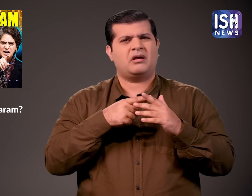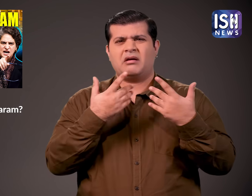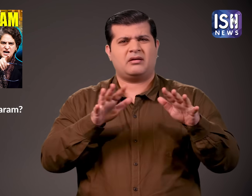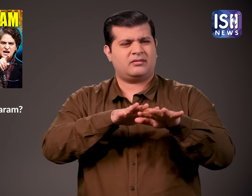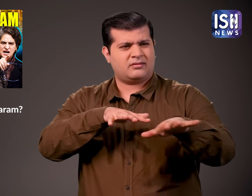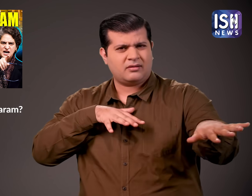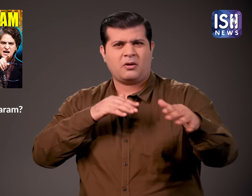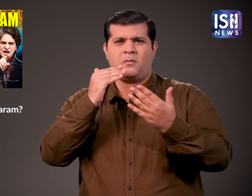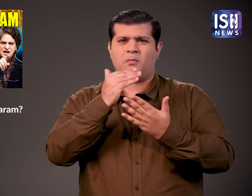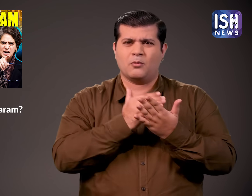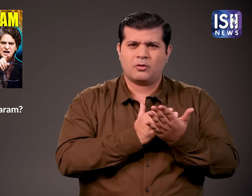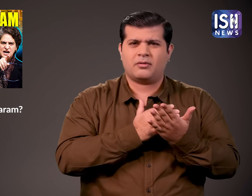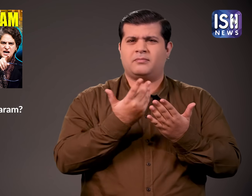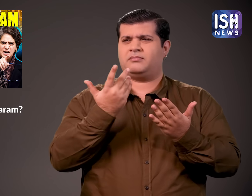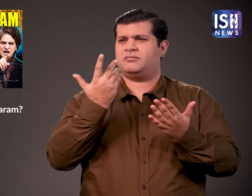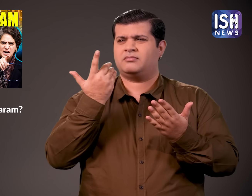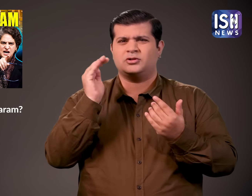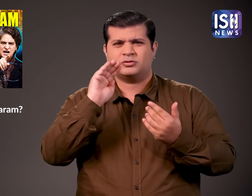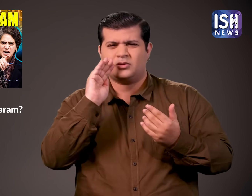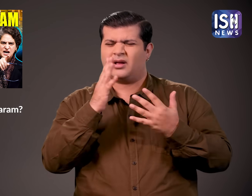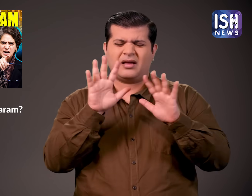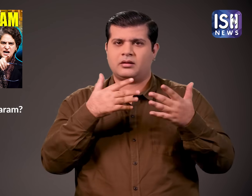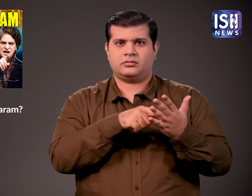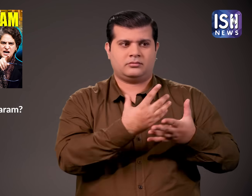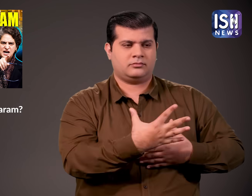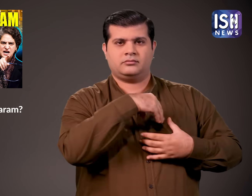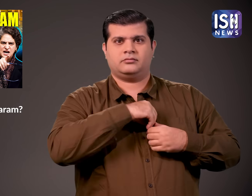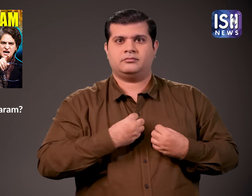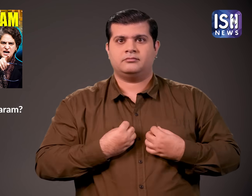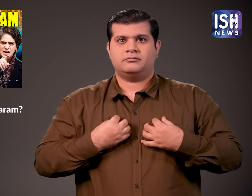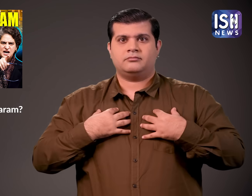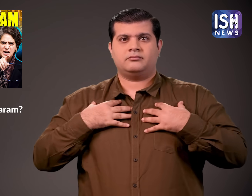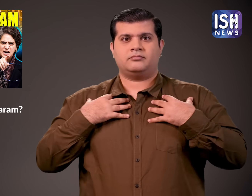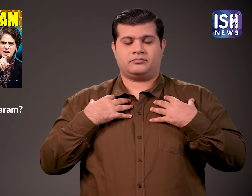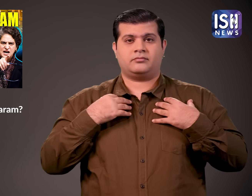Whether at rallies or public events, Vande Mataram was widely used to inspire the masses.